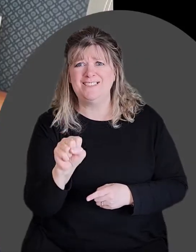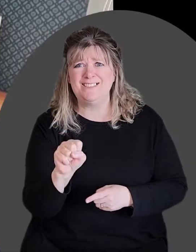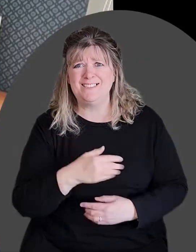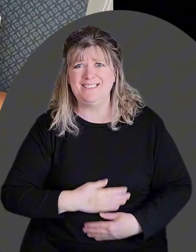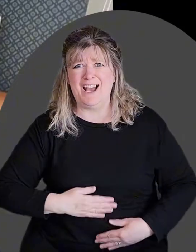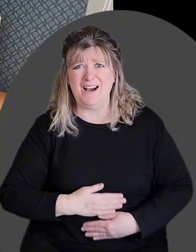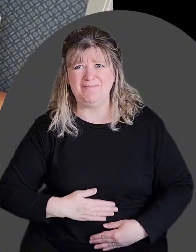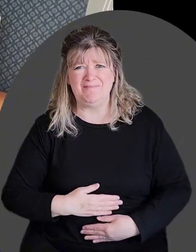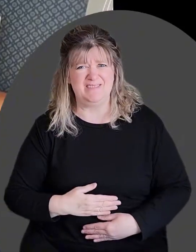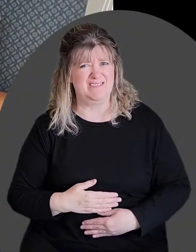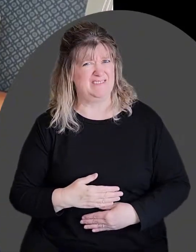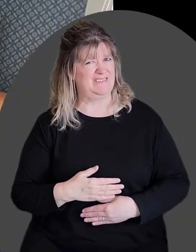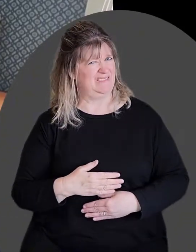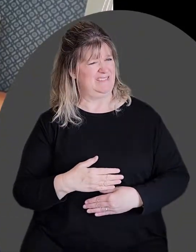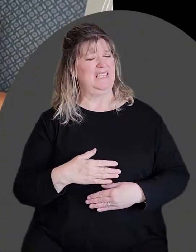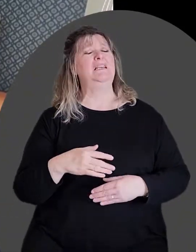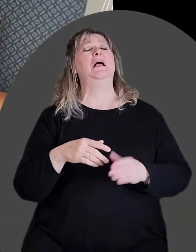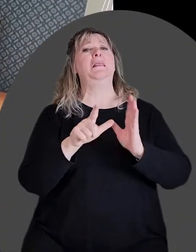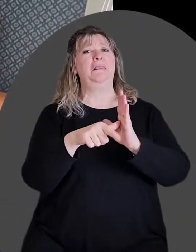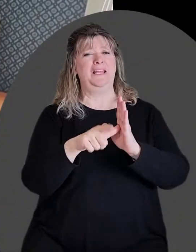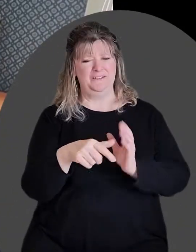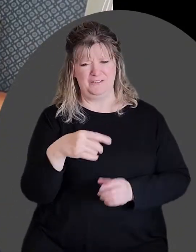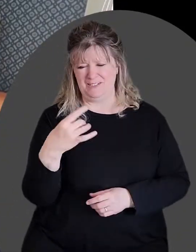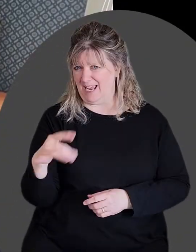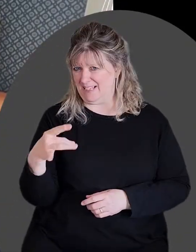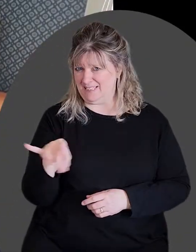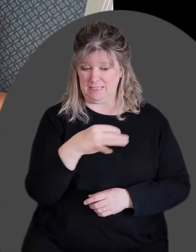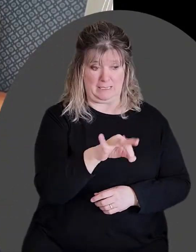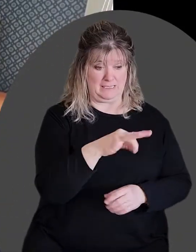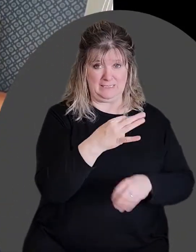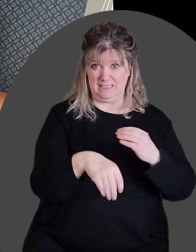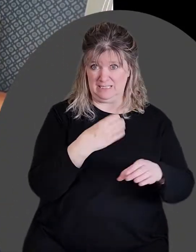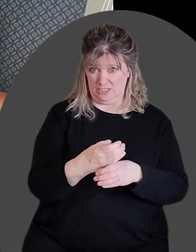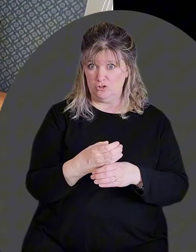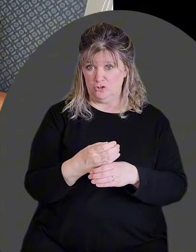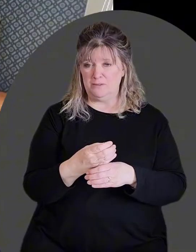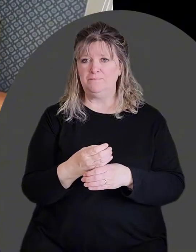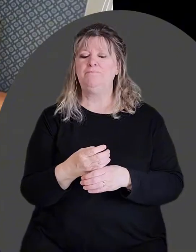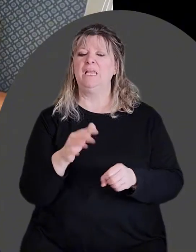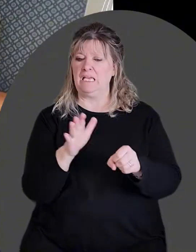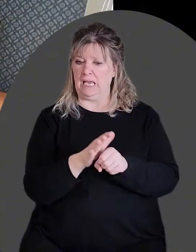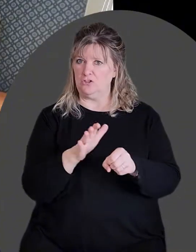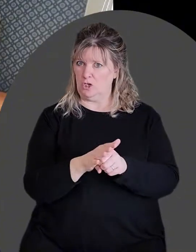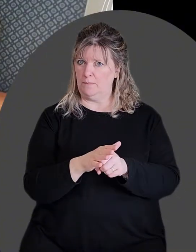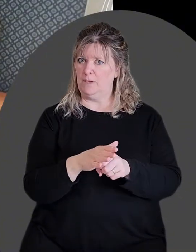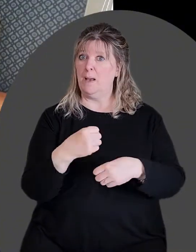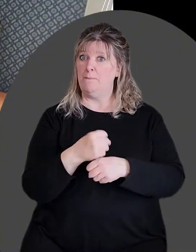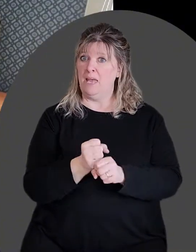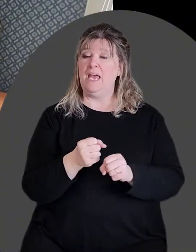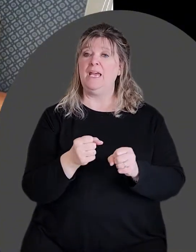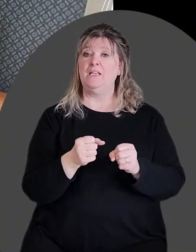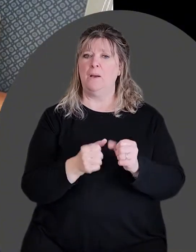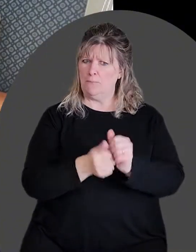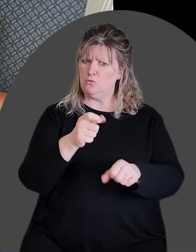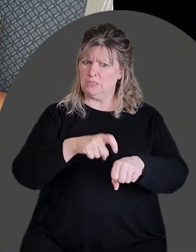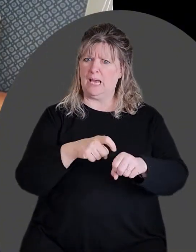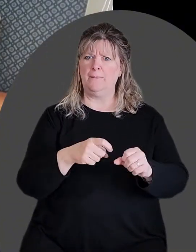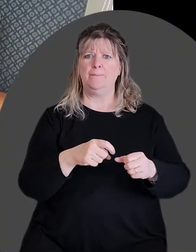eventually in the 18th and 19th centuries ketchup was made with mostly walnuts